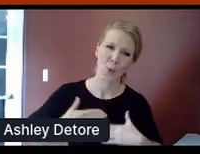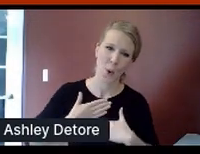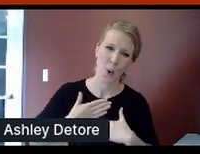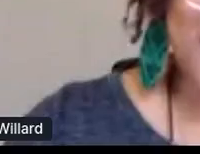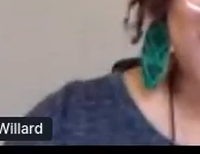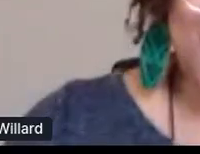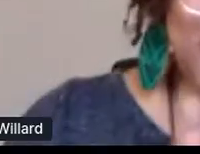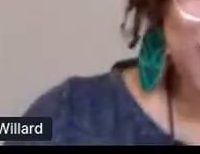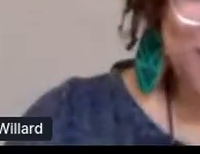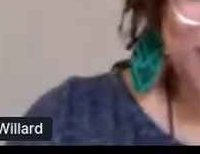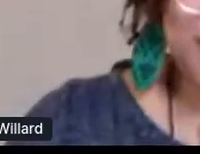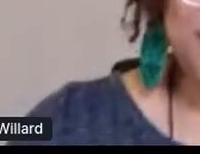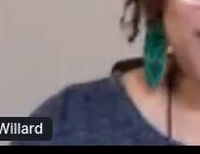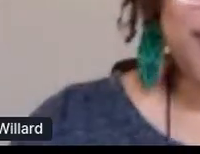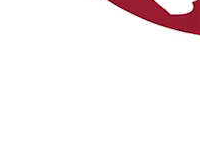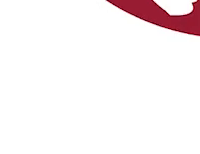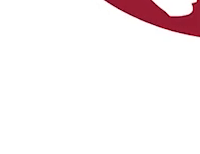So thank you.